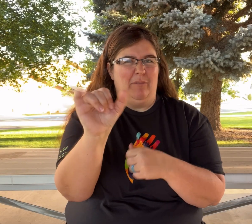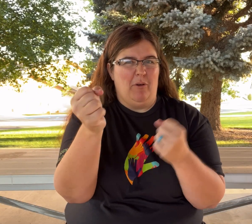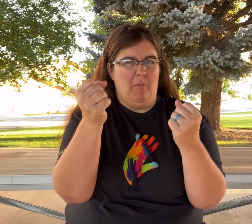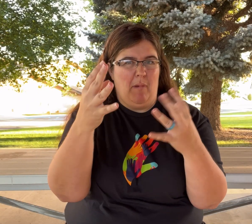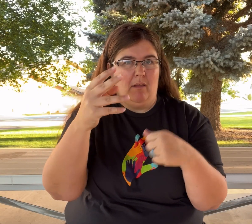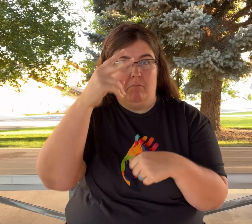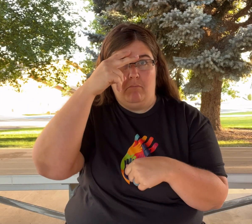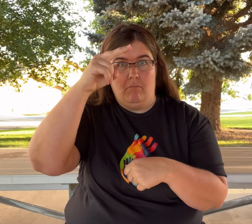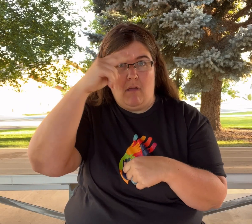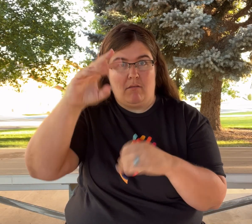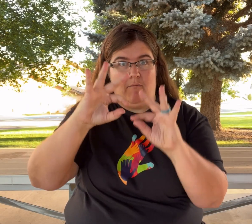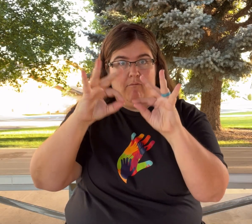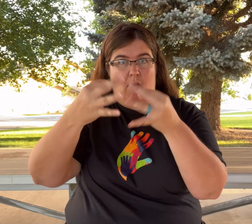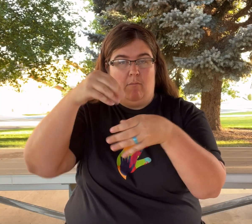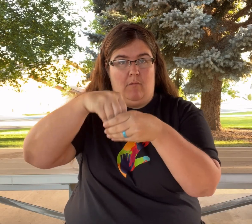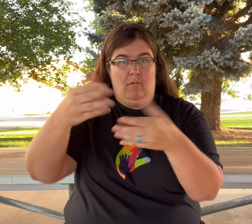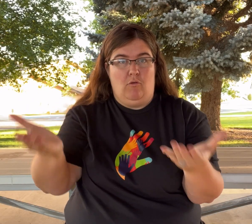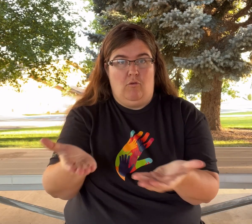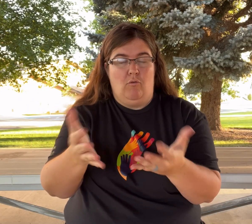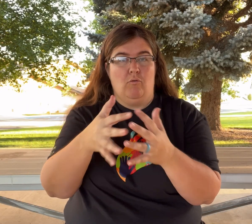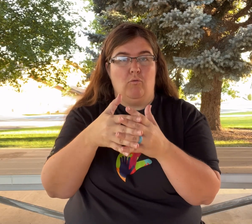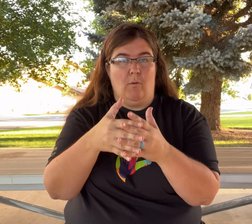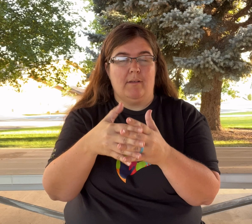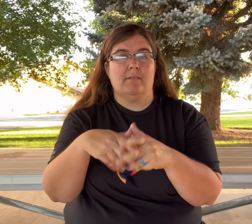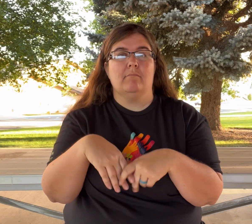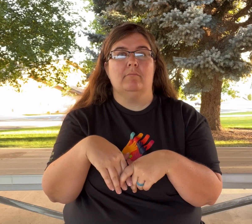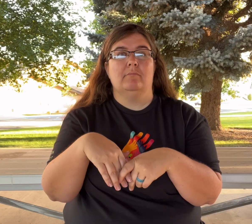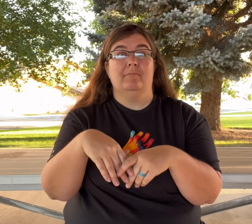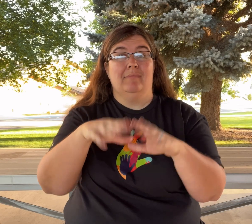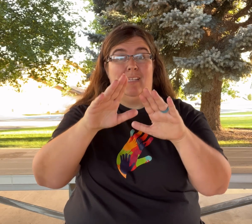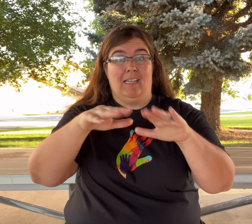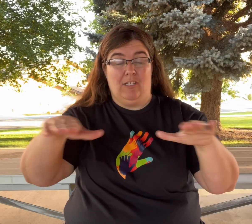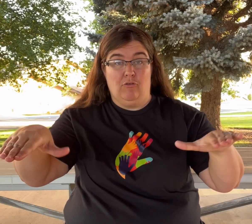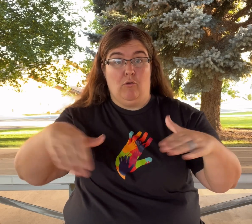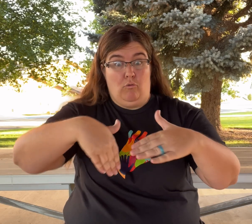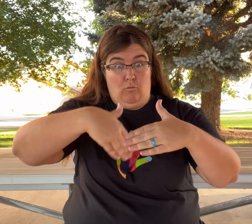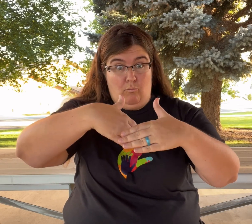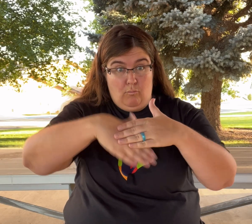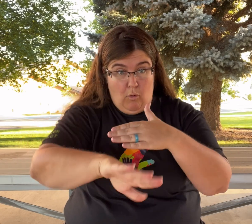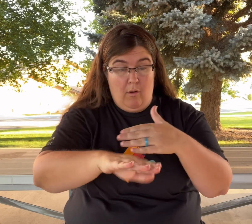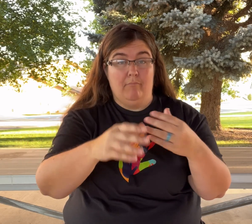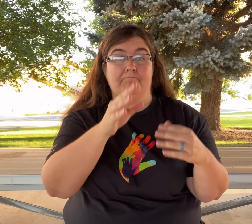It's similar to many Mexican families here in the United States. Their children are